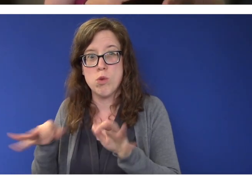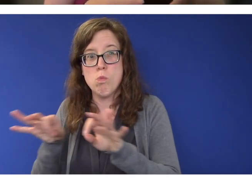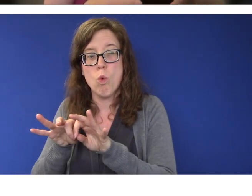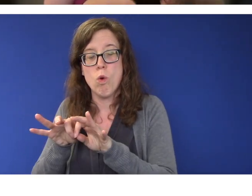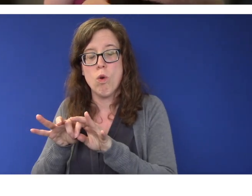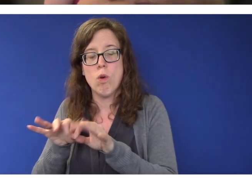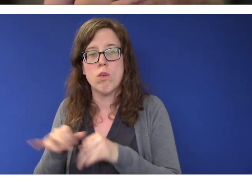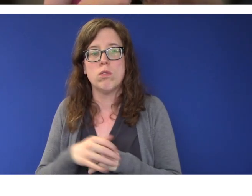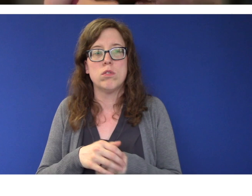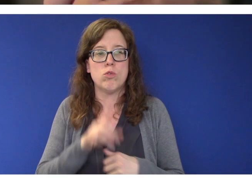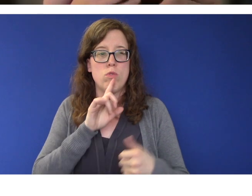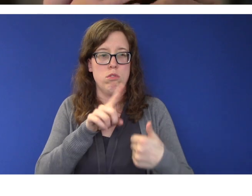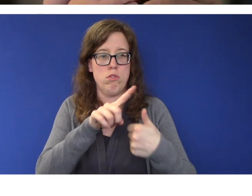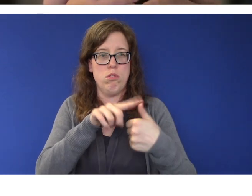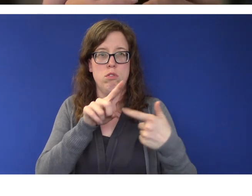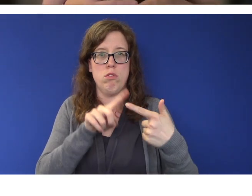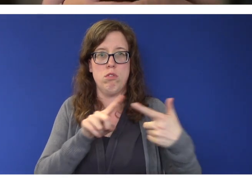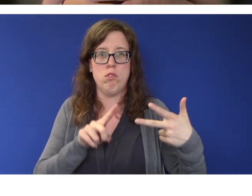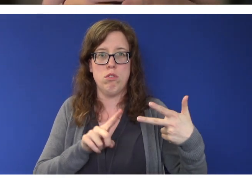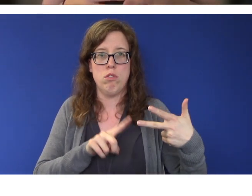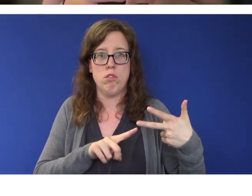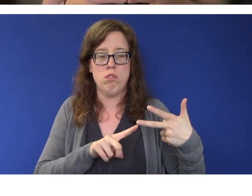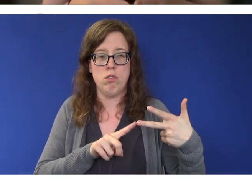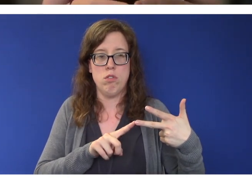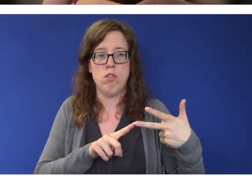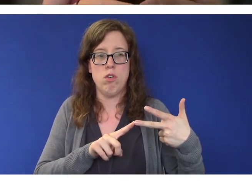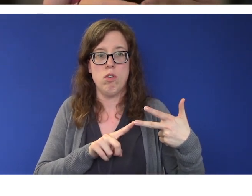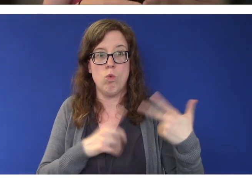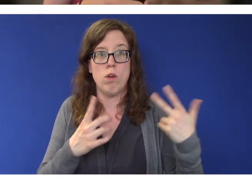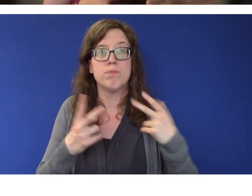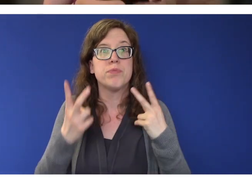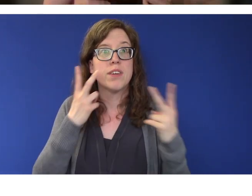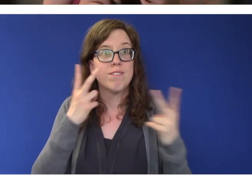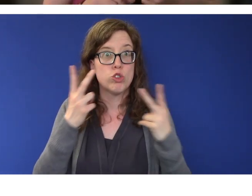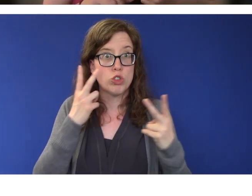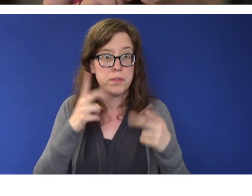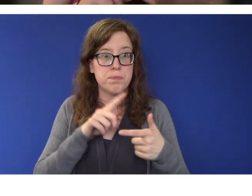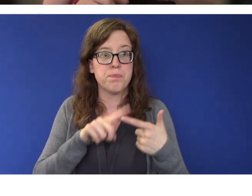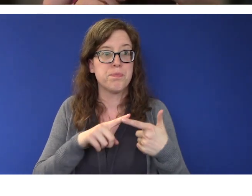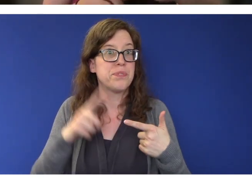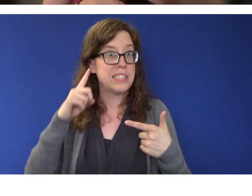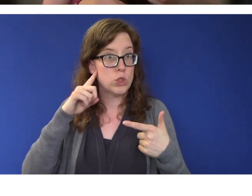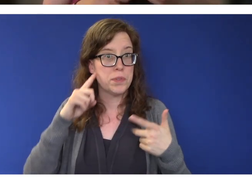So the first three areas that can be impacted for kids are vision, hearing,